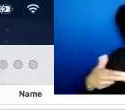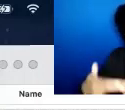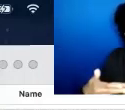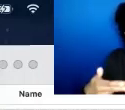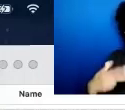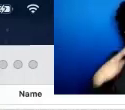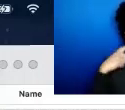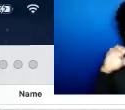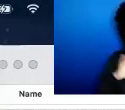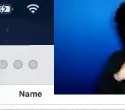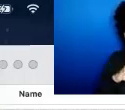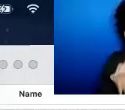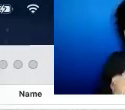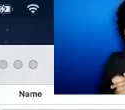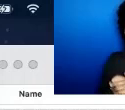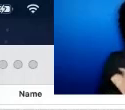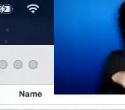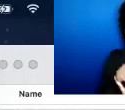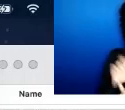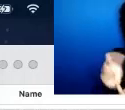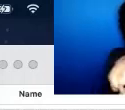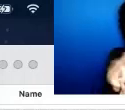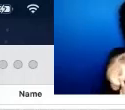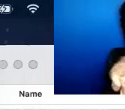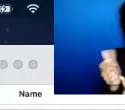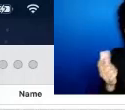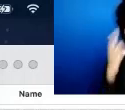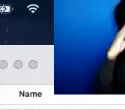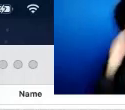choose one or the other. If you choose one, like a text field, I